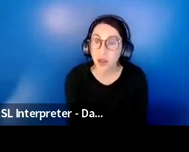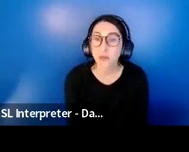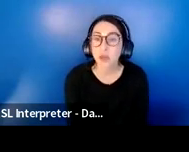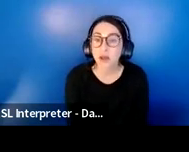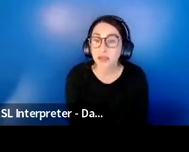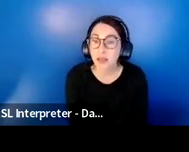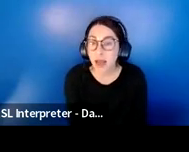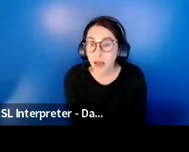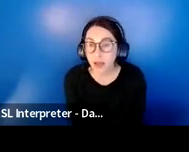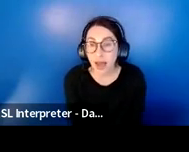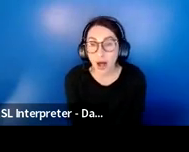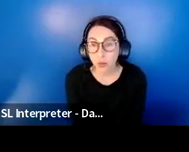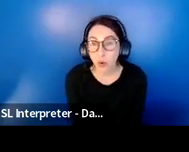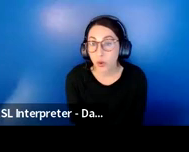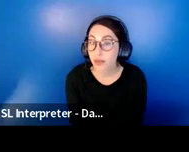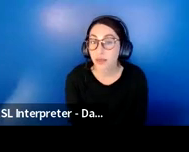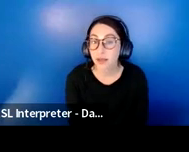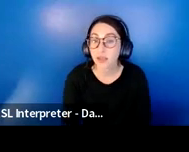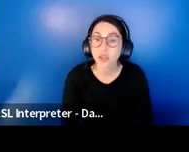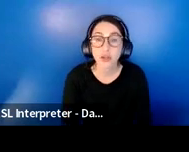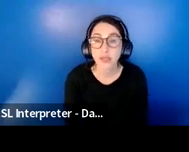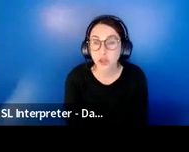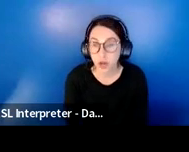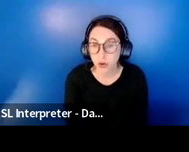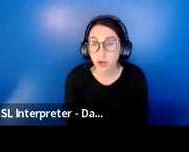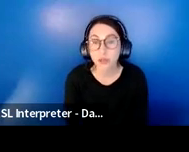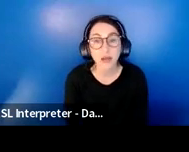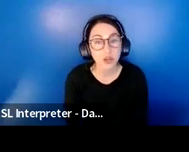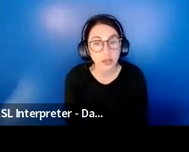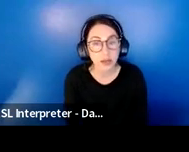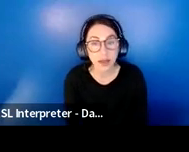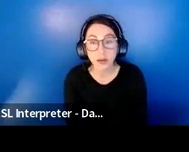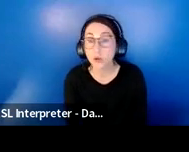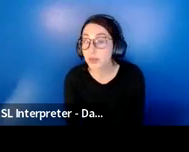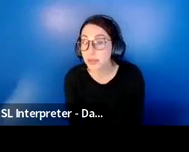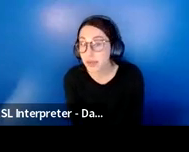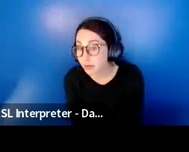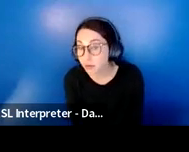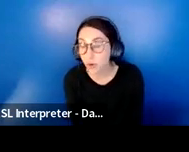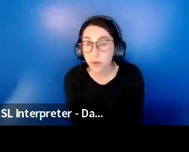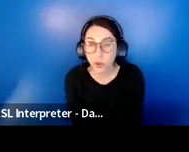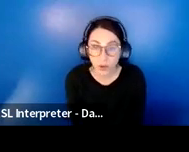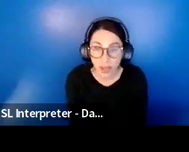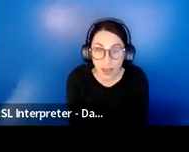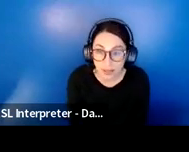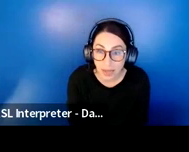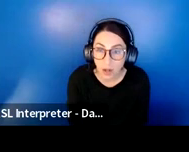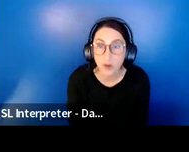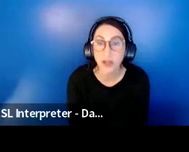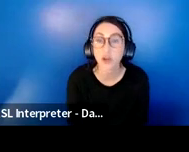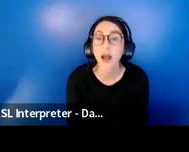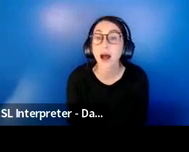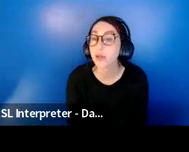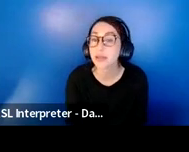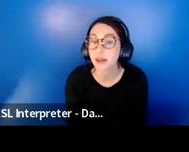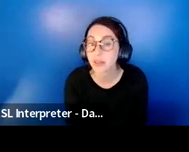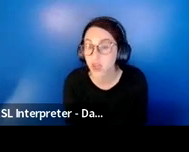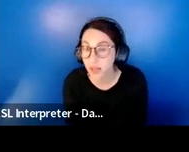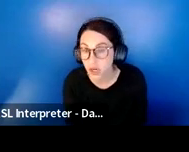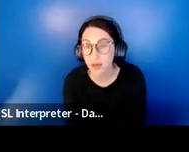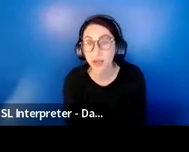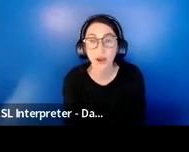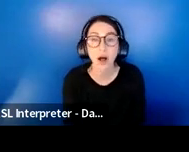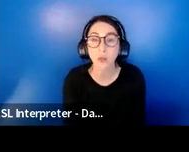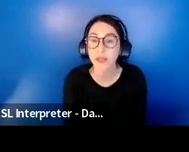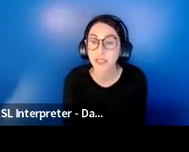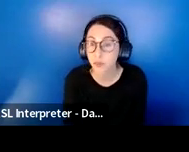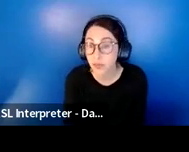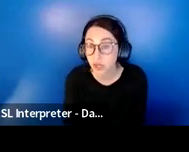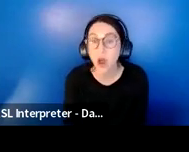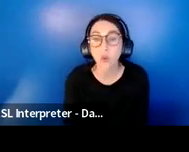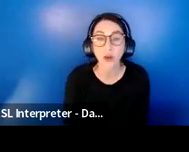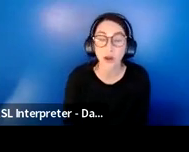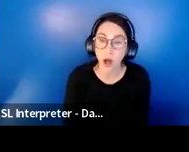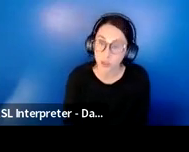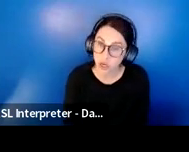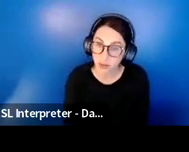ASL Interpreter - Danielle: because that can help with these students in general, not just who is Deaf, or people learning ASL, but it could help in deaf education. It could help with speech, with audiology.